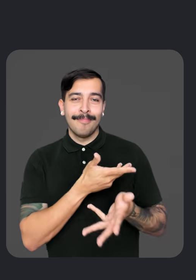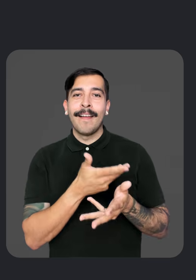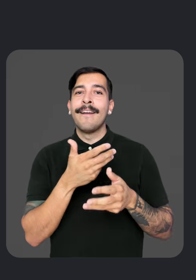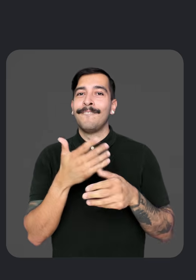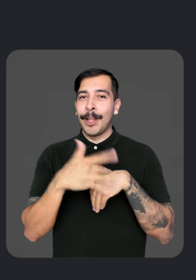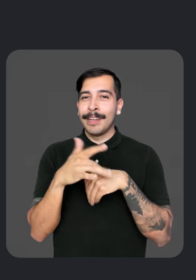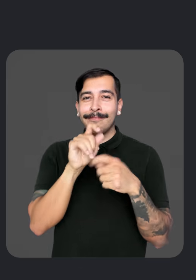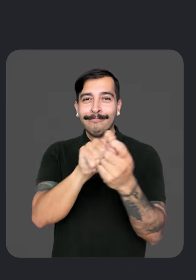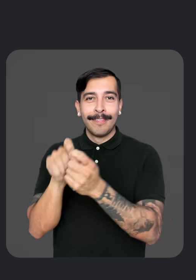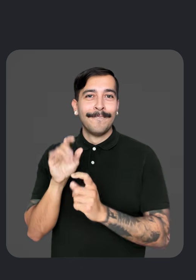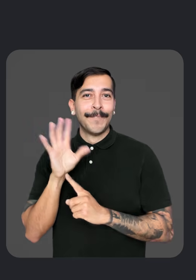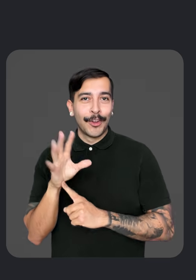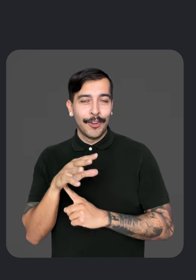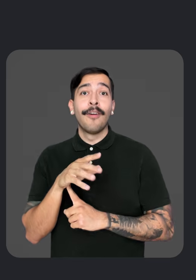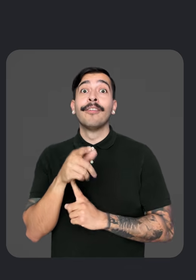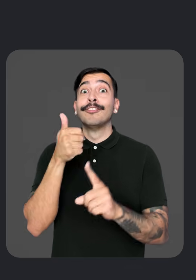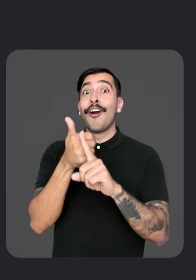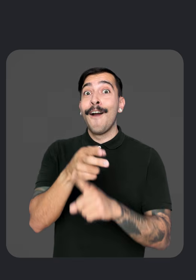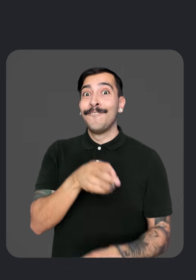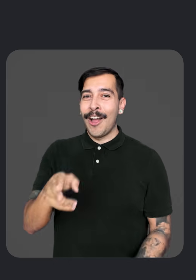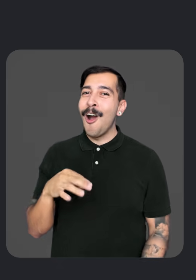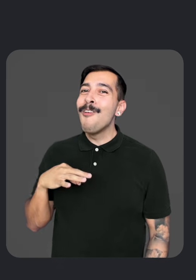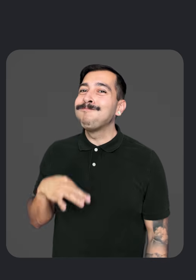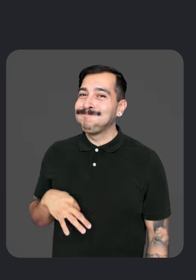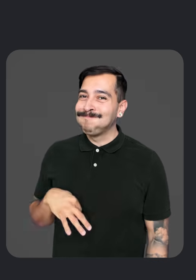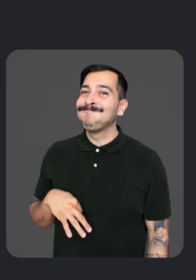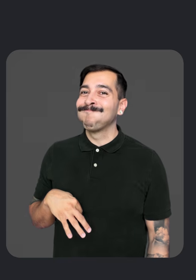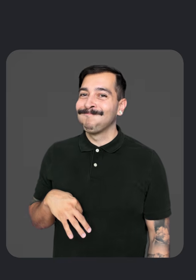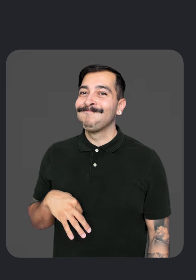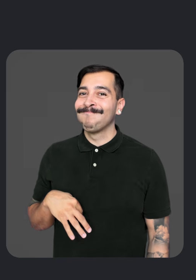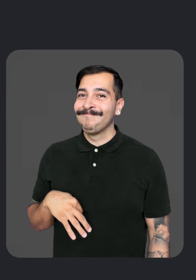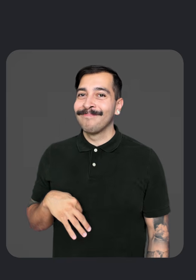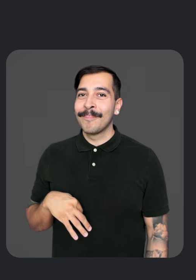Available now on select videos, this feature can be especially helpful if you are hard of hearing,